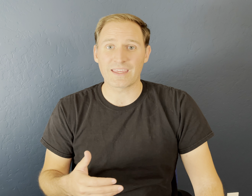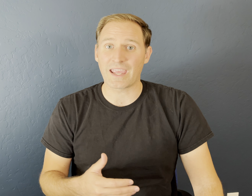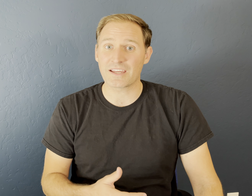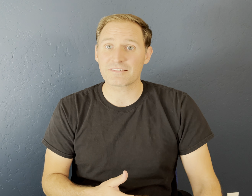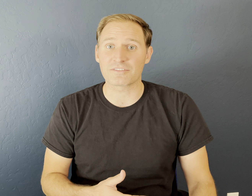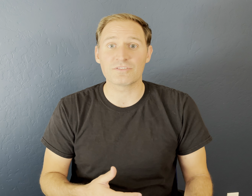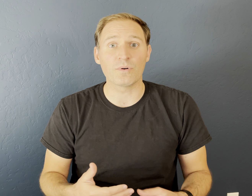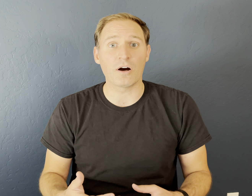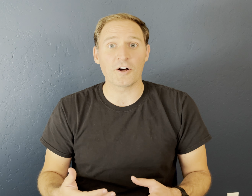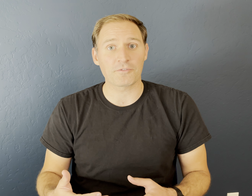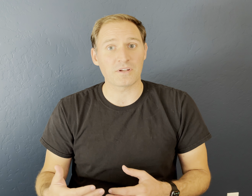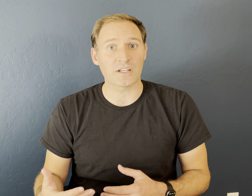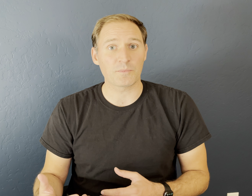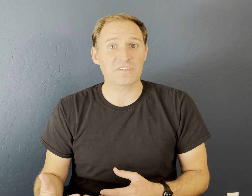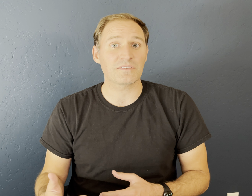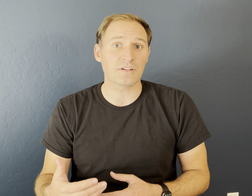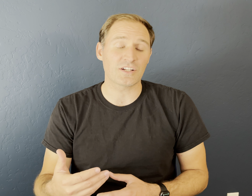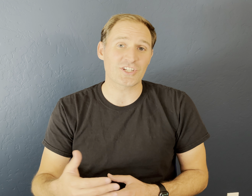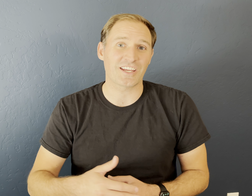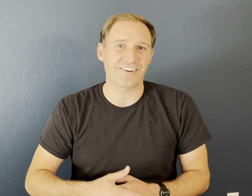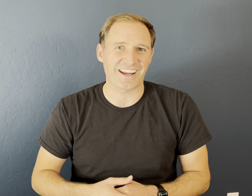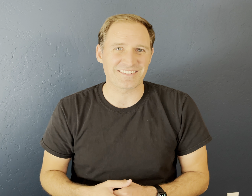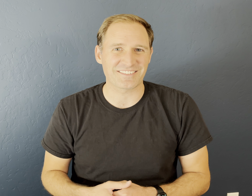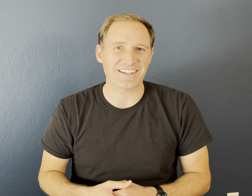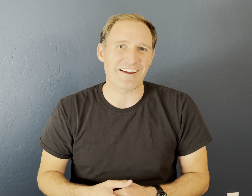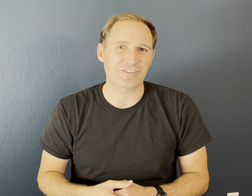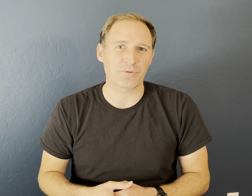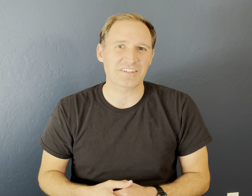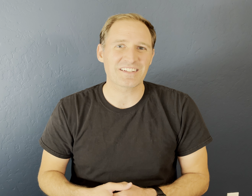answers to all three numbers so you can check your answers afterwards.